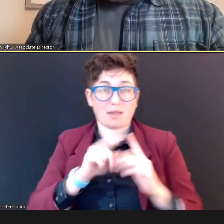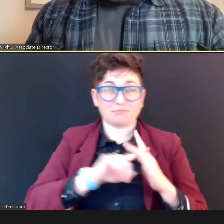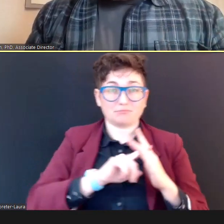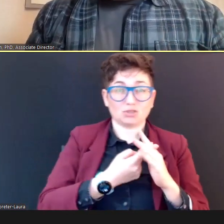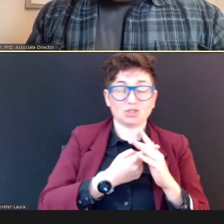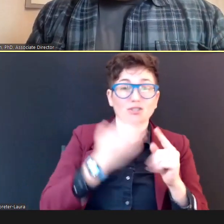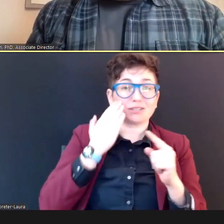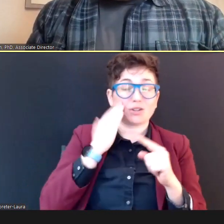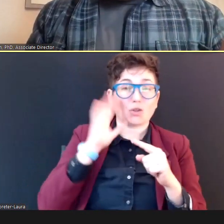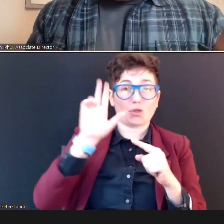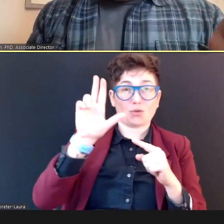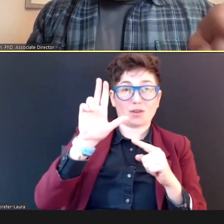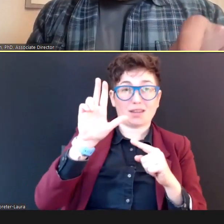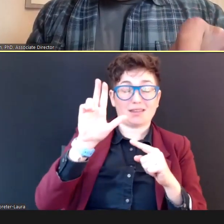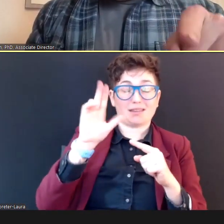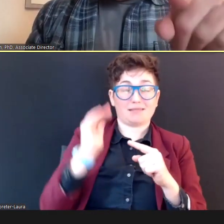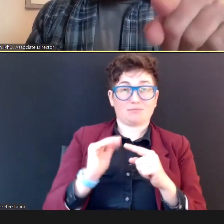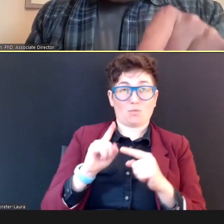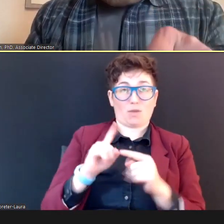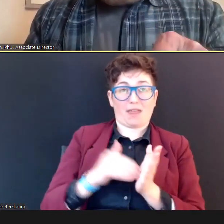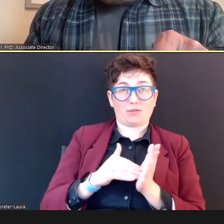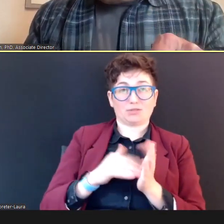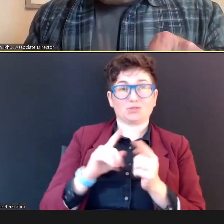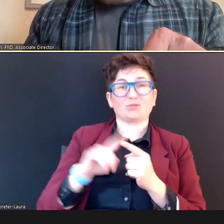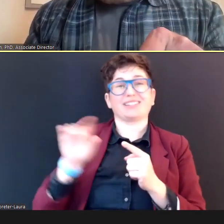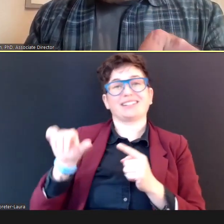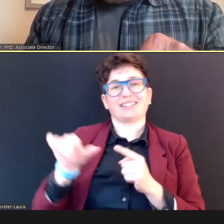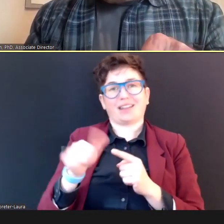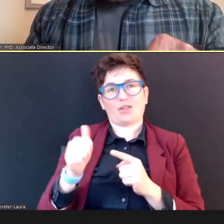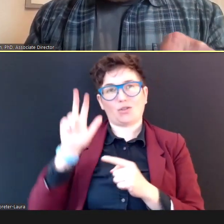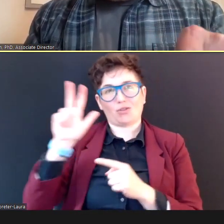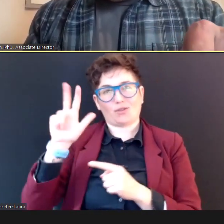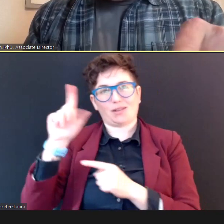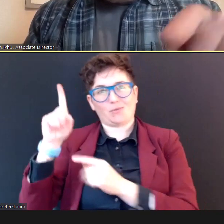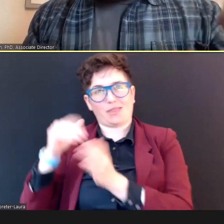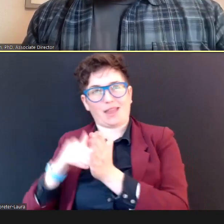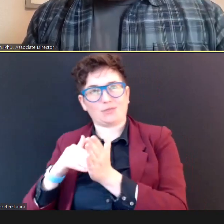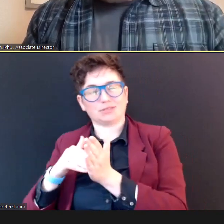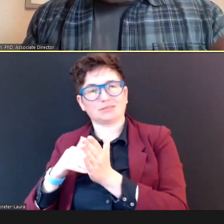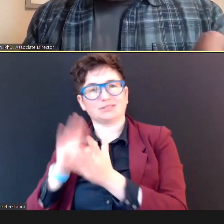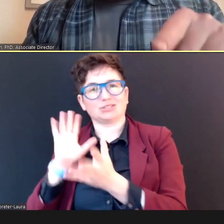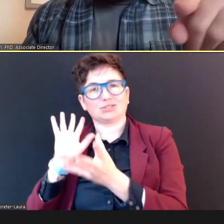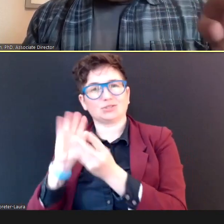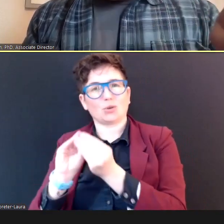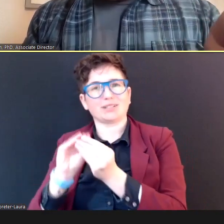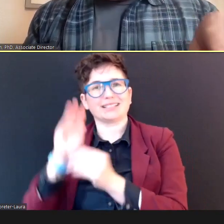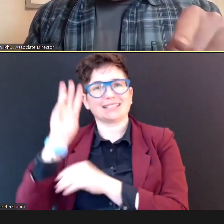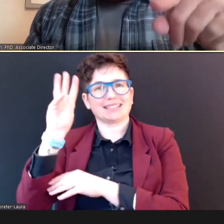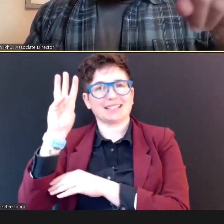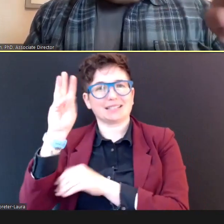thousand at Birth to another three in a